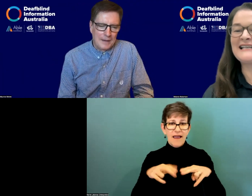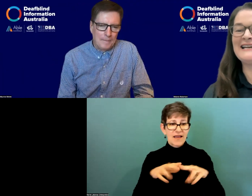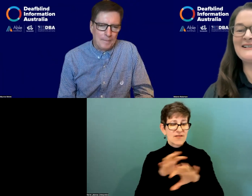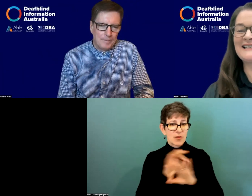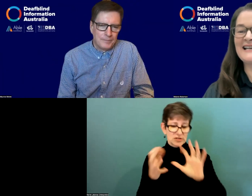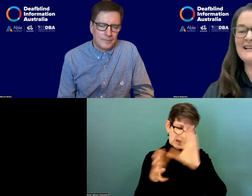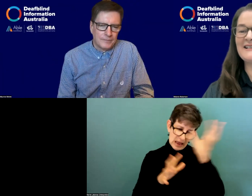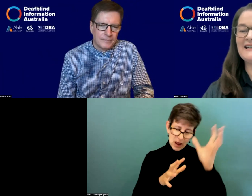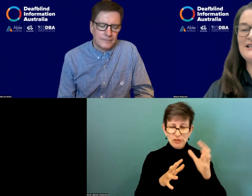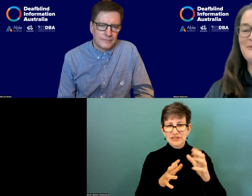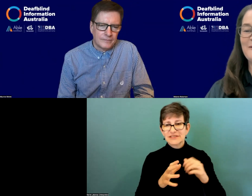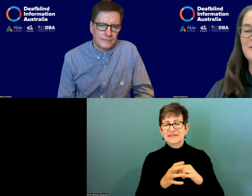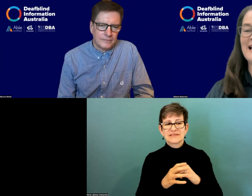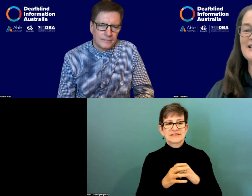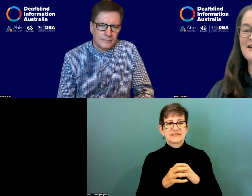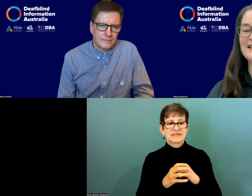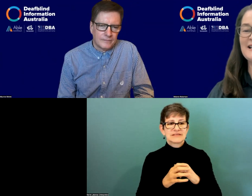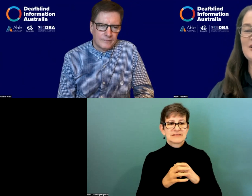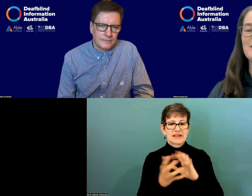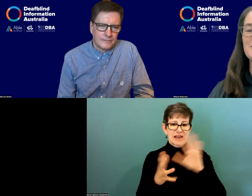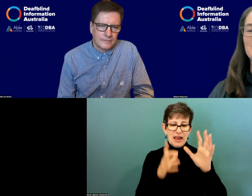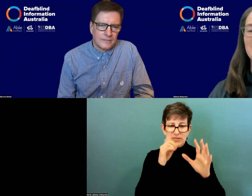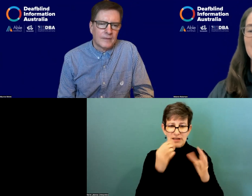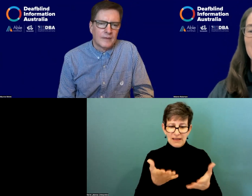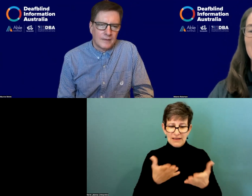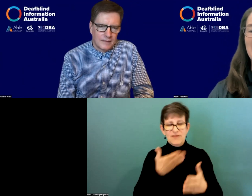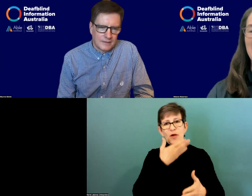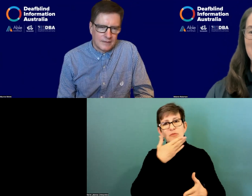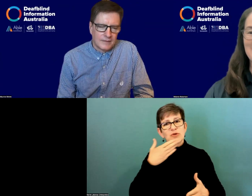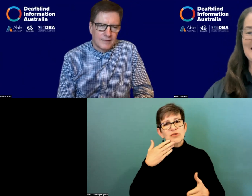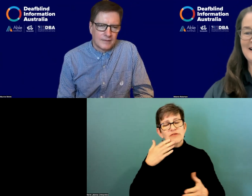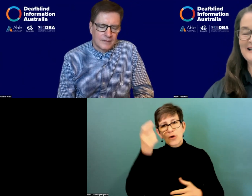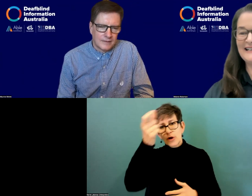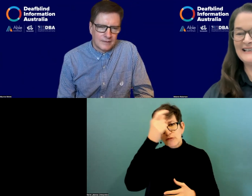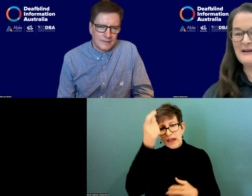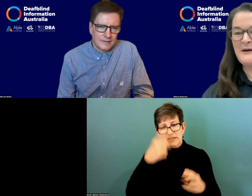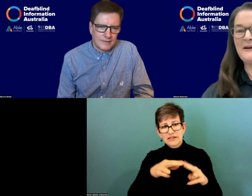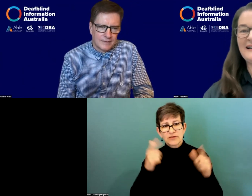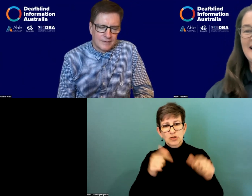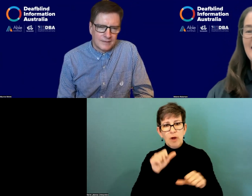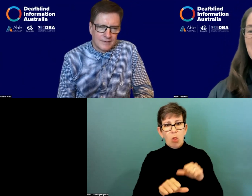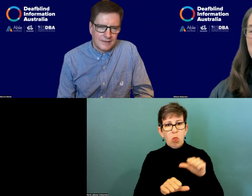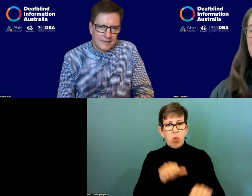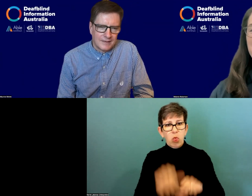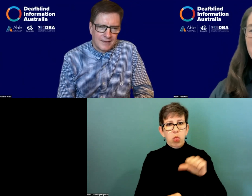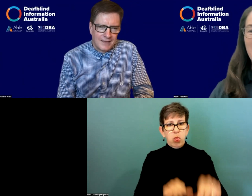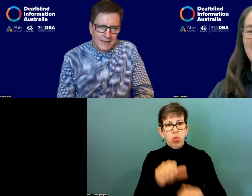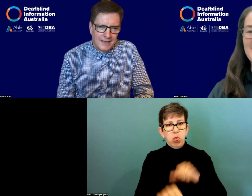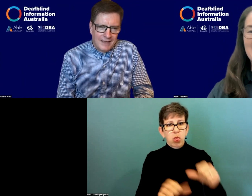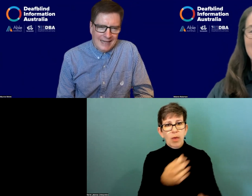from chaos. Chaos can lead to beautiful creations as too much order is boring and can be stagnant. Did you want to -